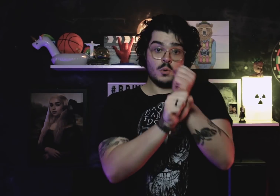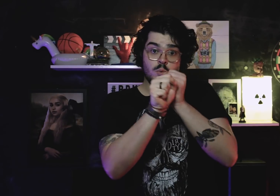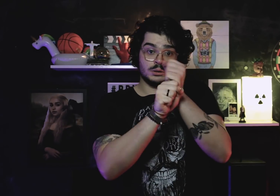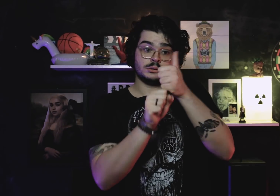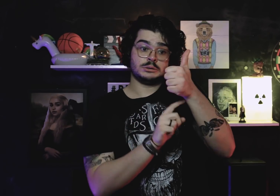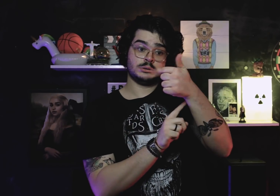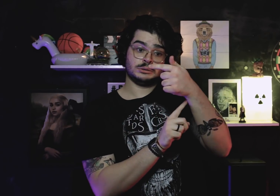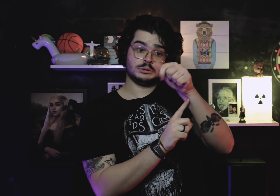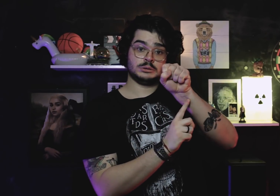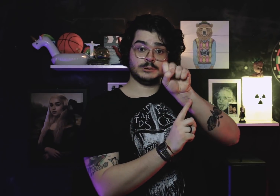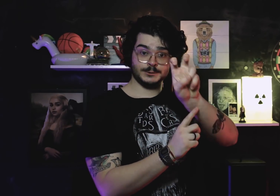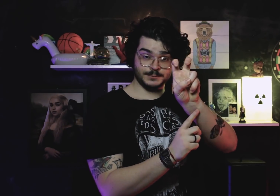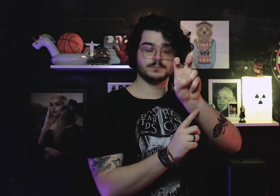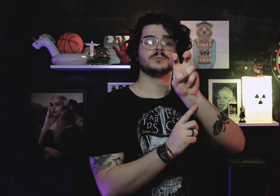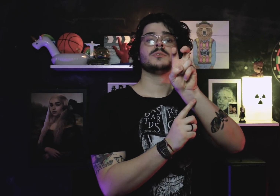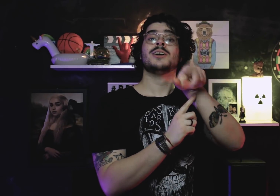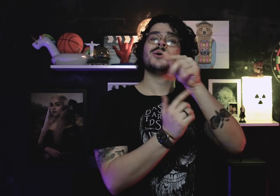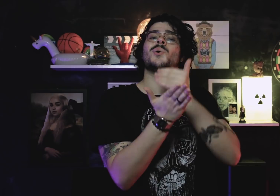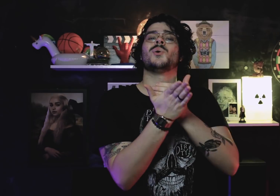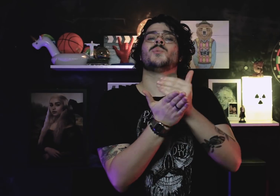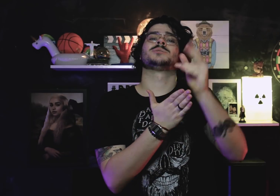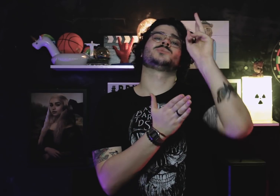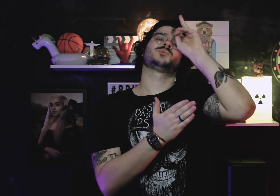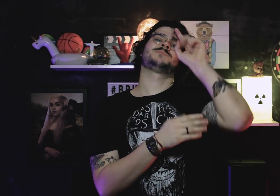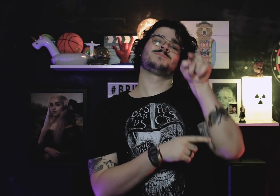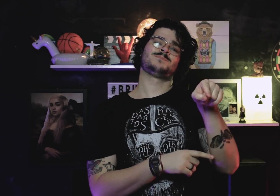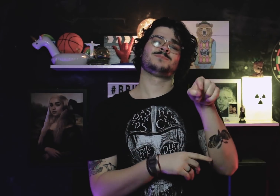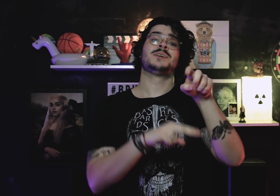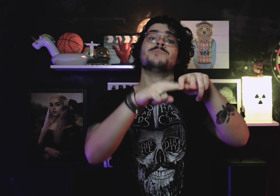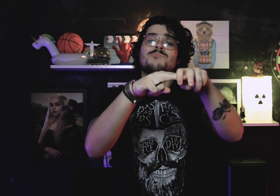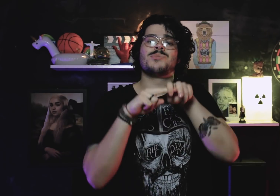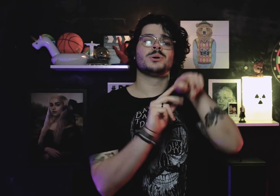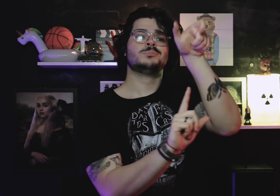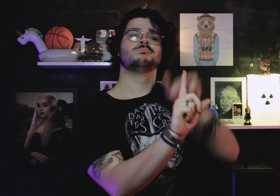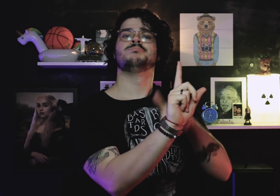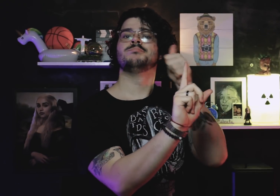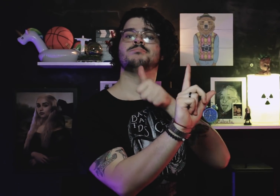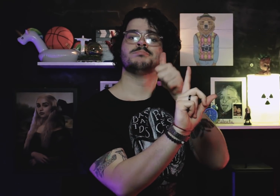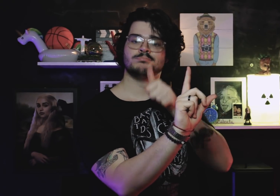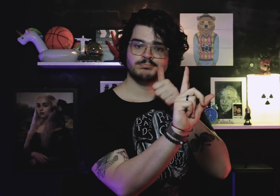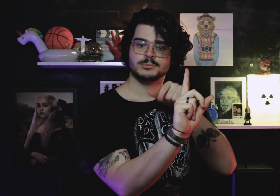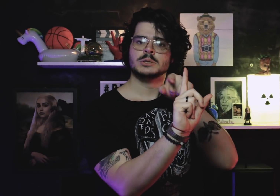In 1785, a woman